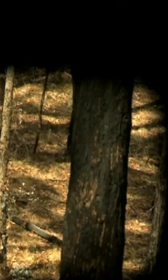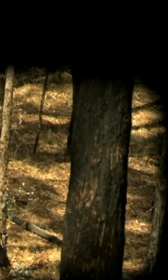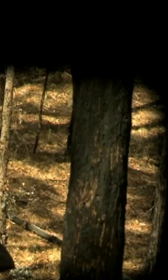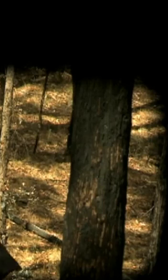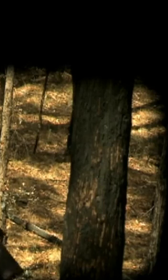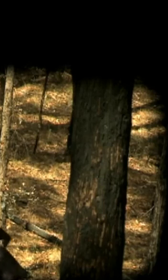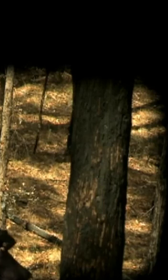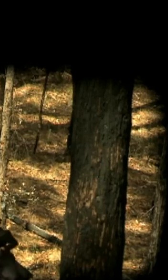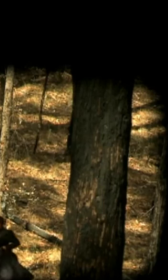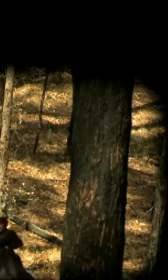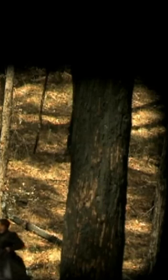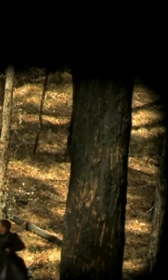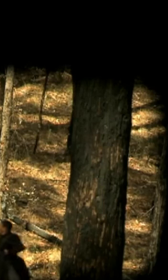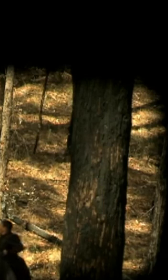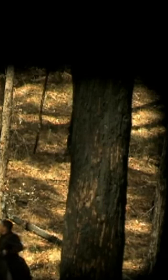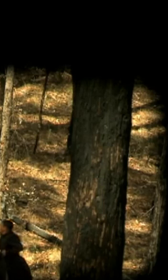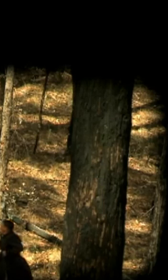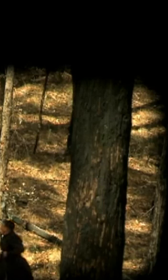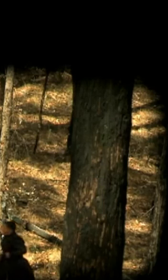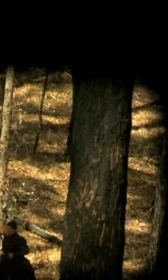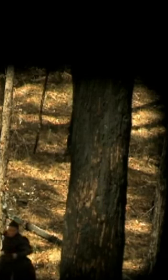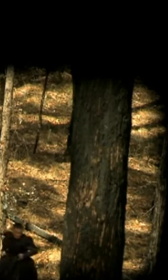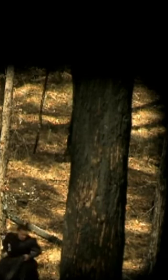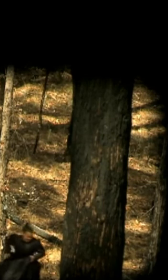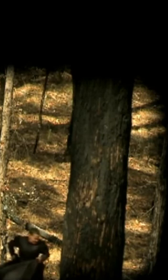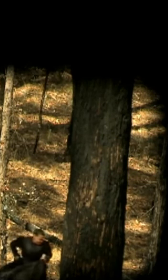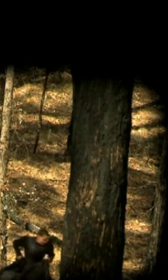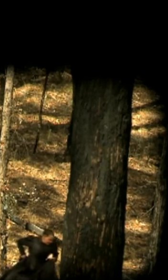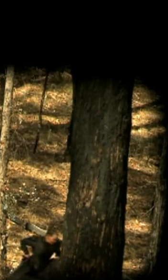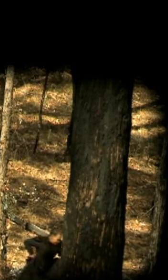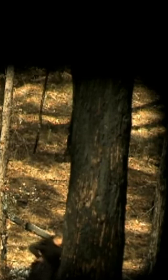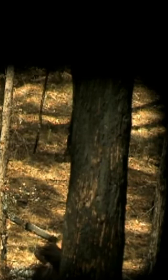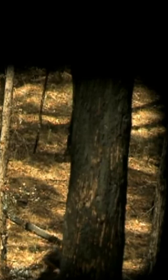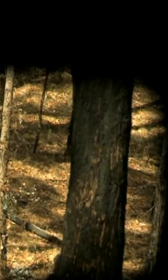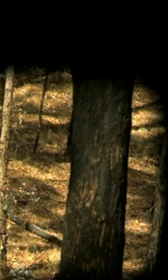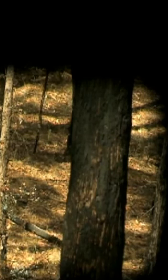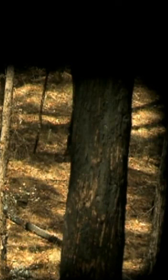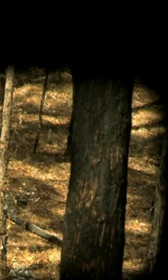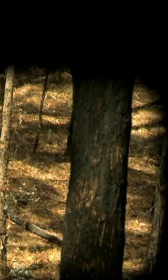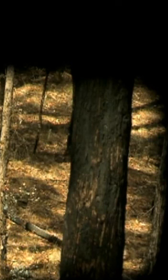our memories, our place, and our futures.